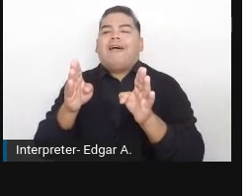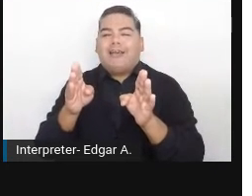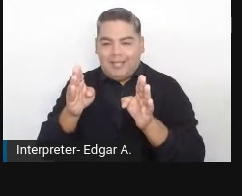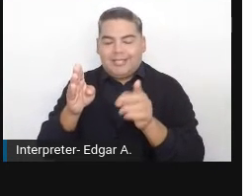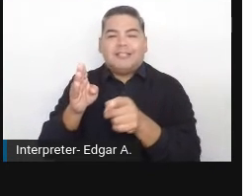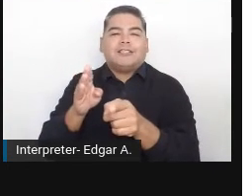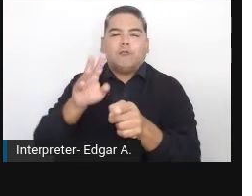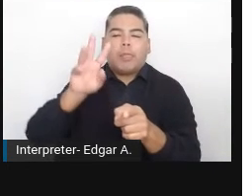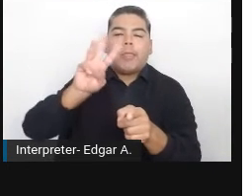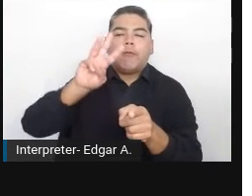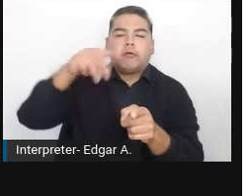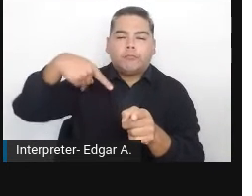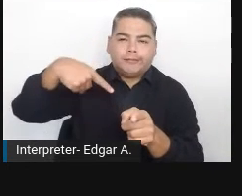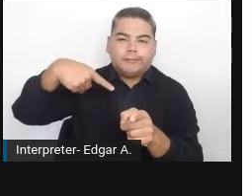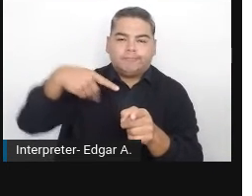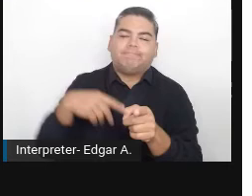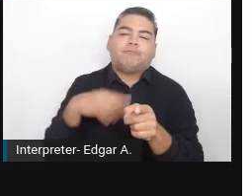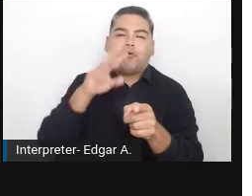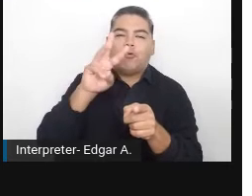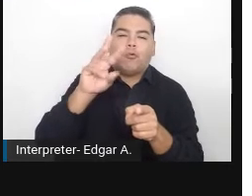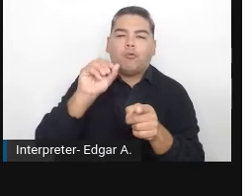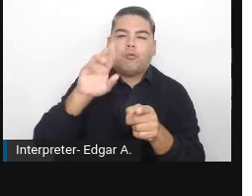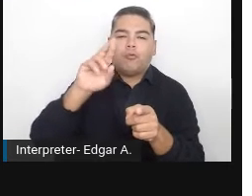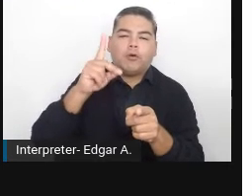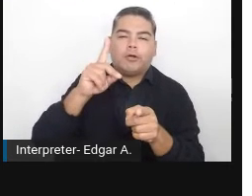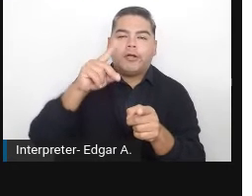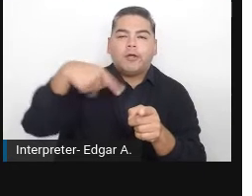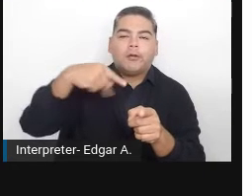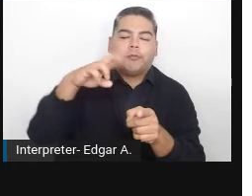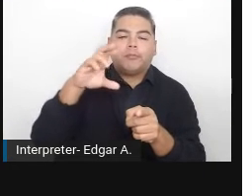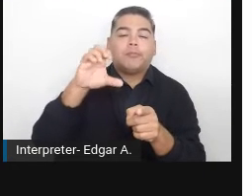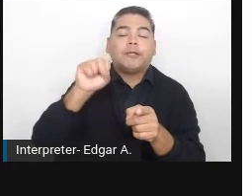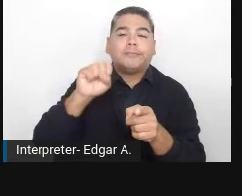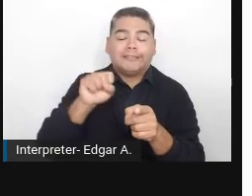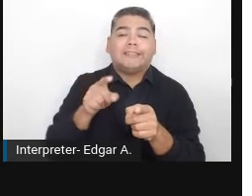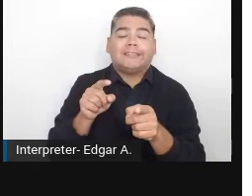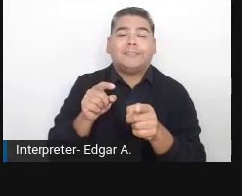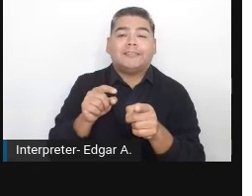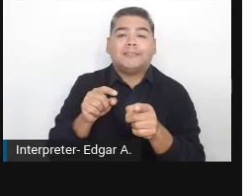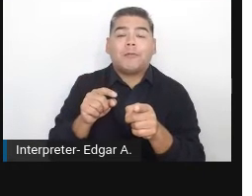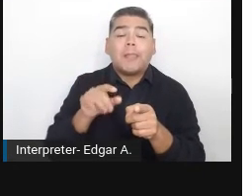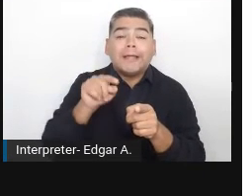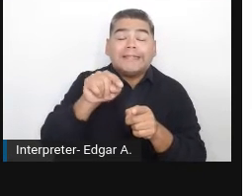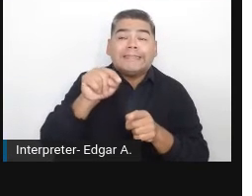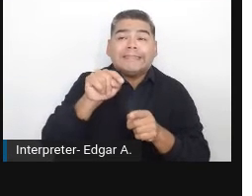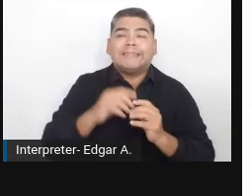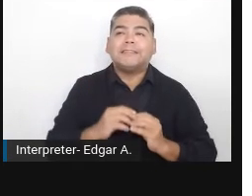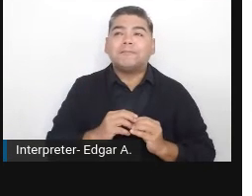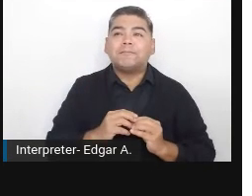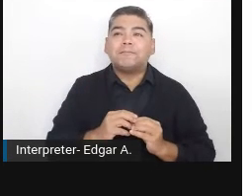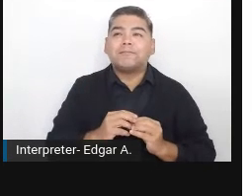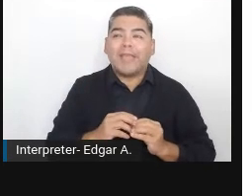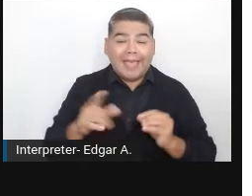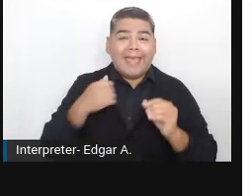with WooCommerce and Sensei LMS. Only it wasn't accessible out of the box,